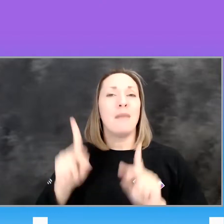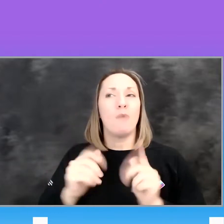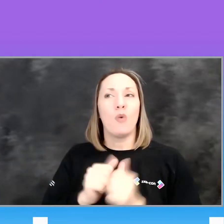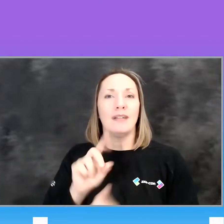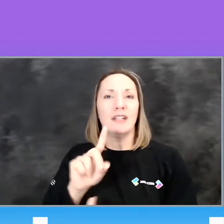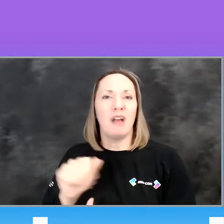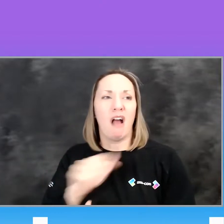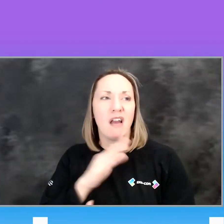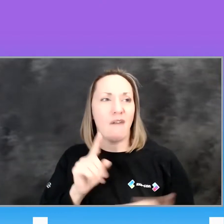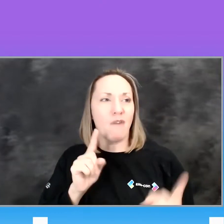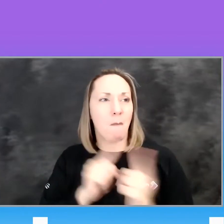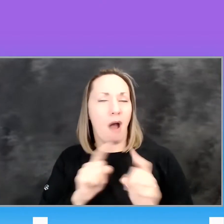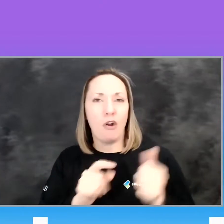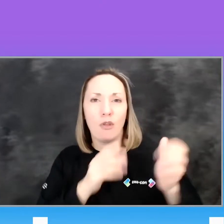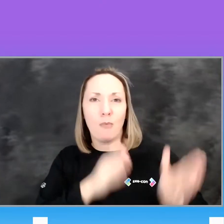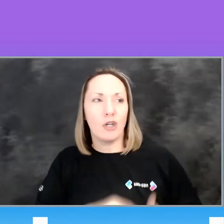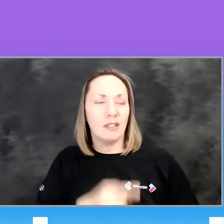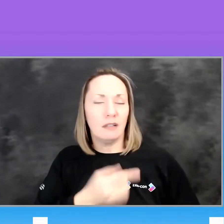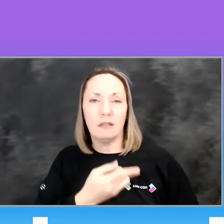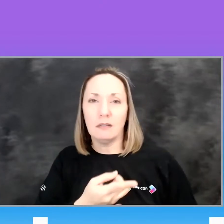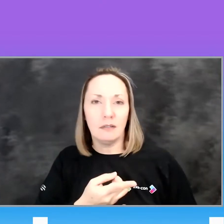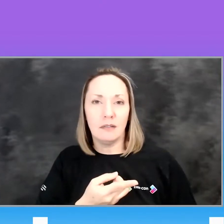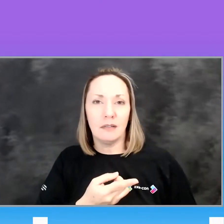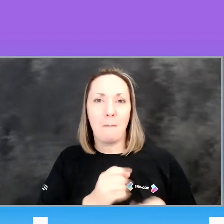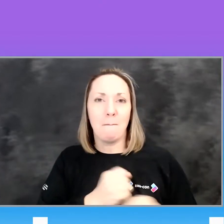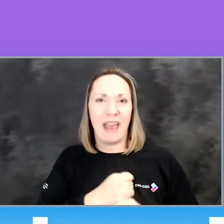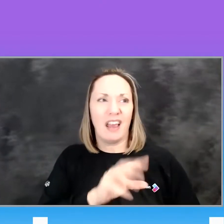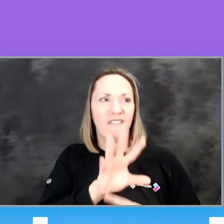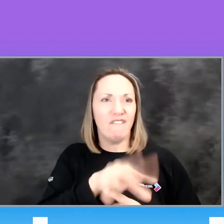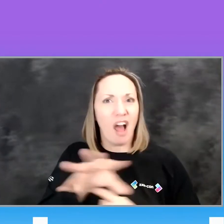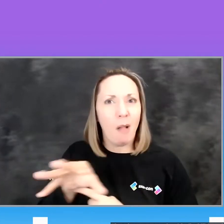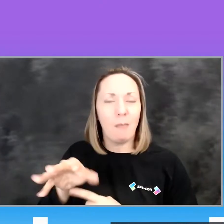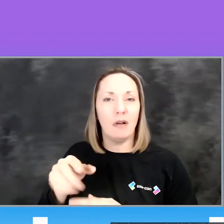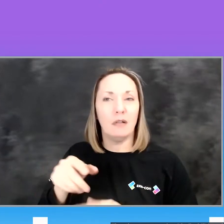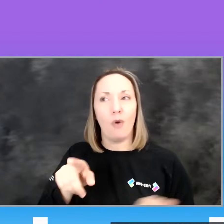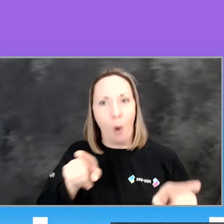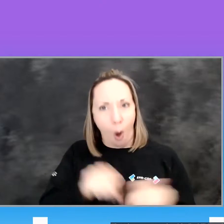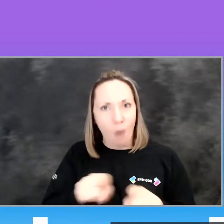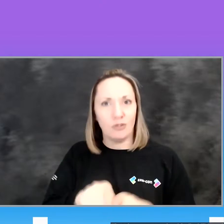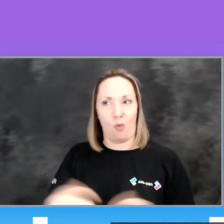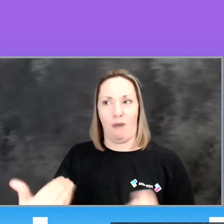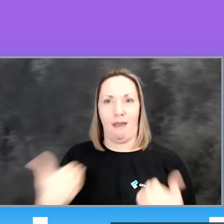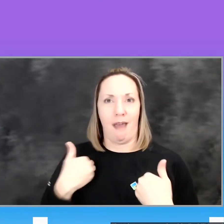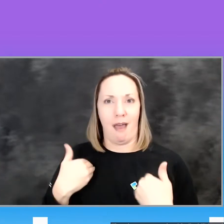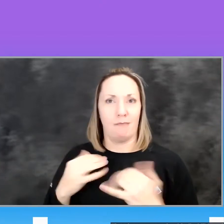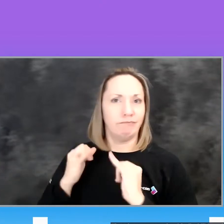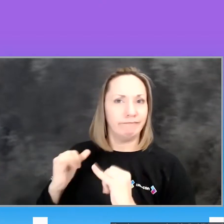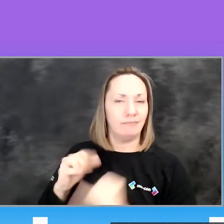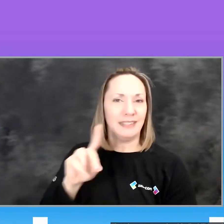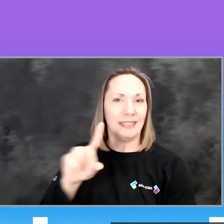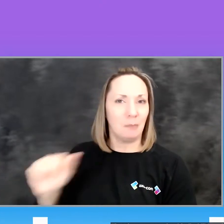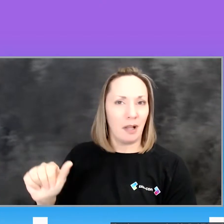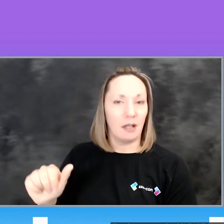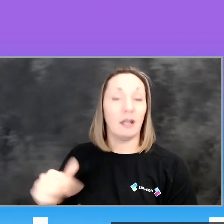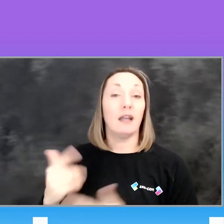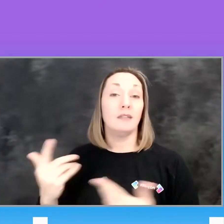anybody else making film that